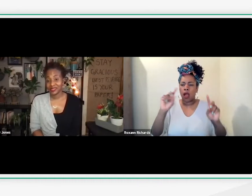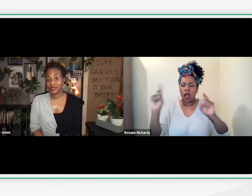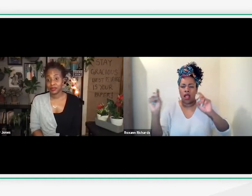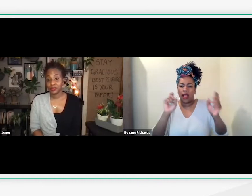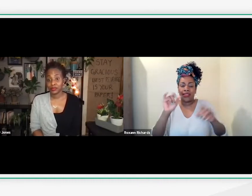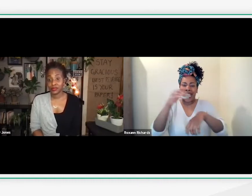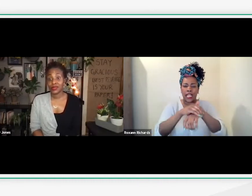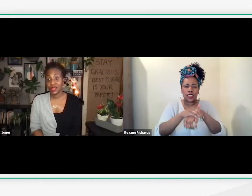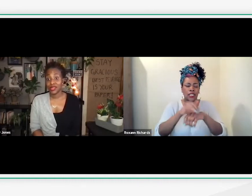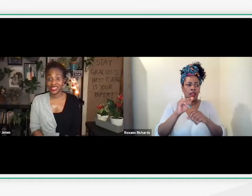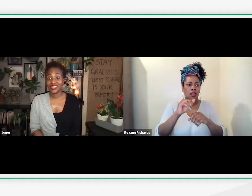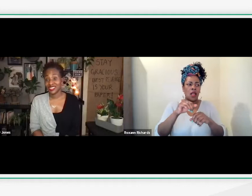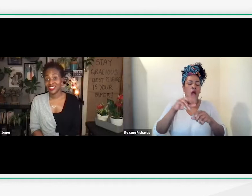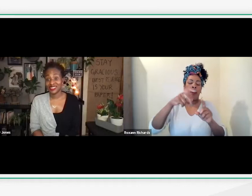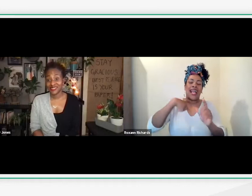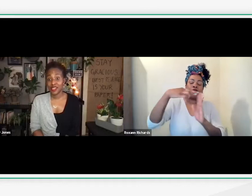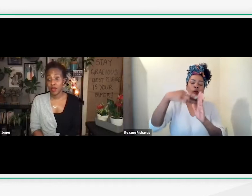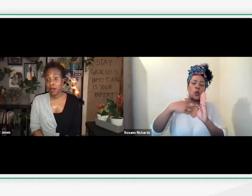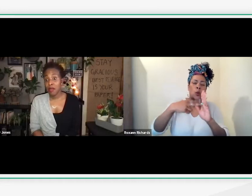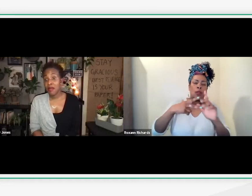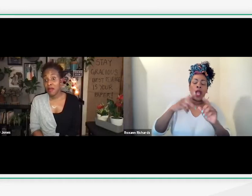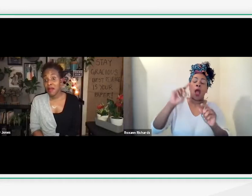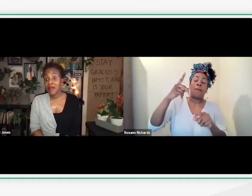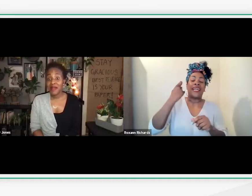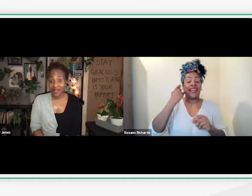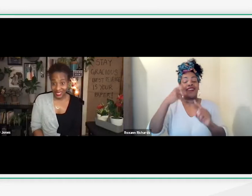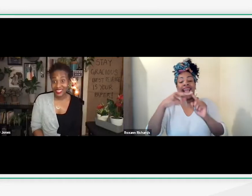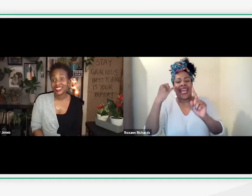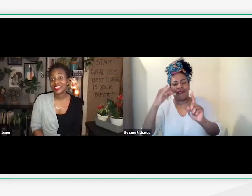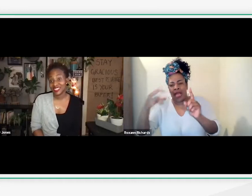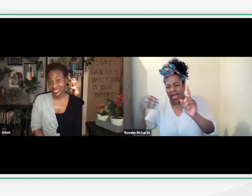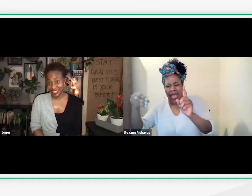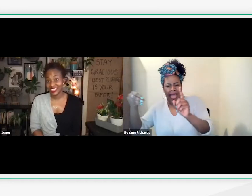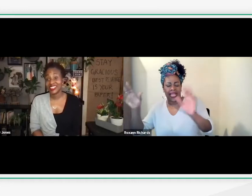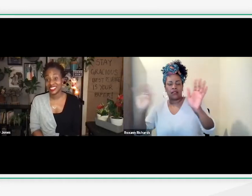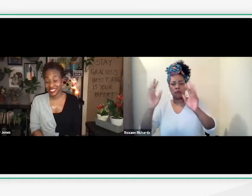They were black and white. There was no gray area with that. Whereas, English, you know,